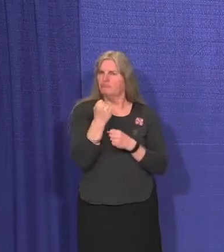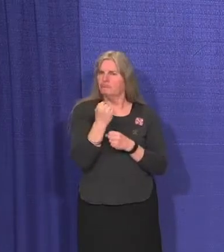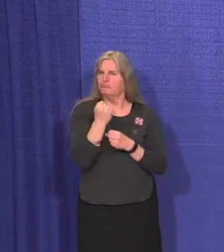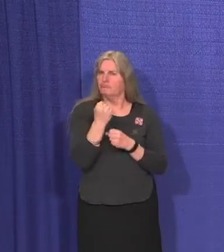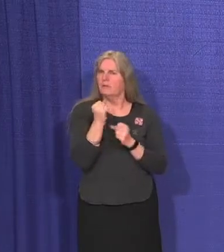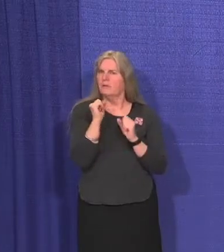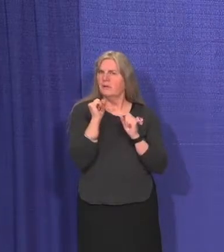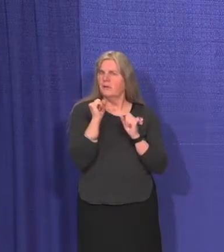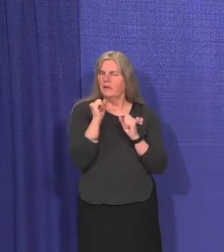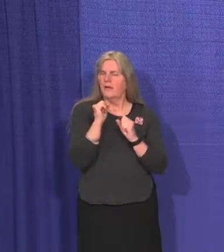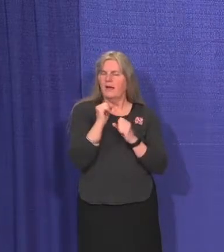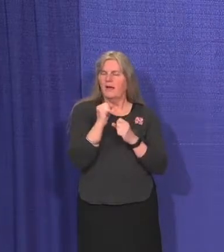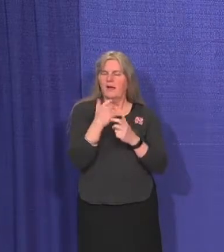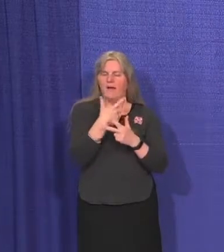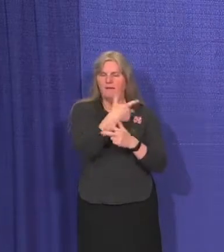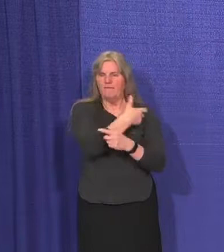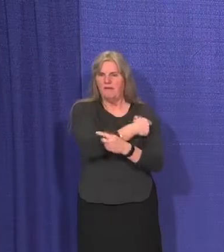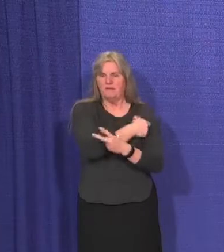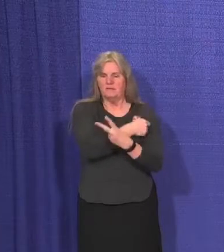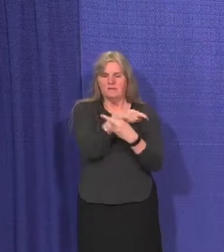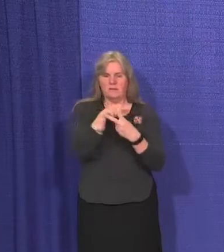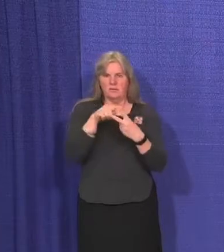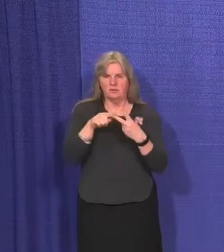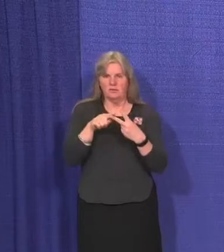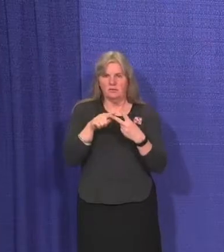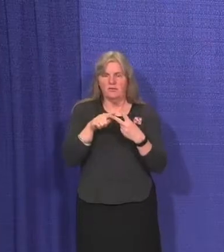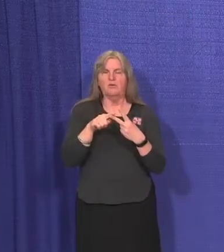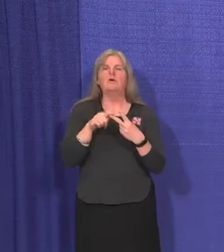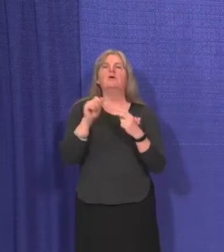And the CDC has talked about